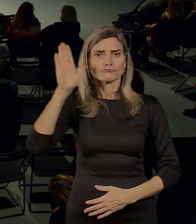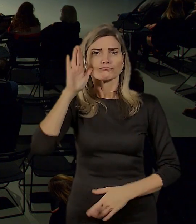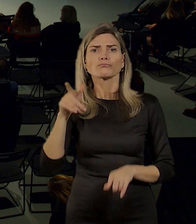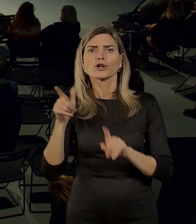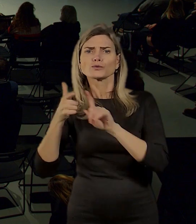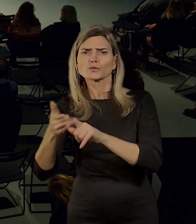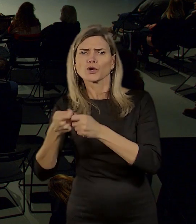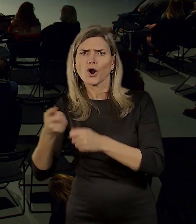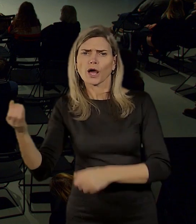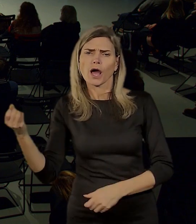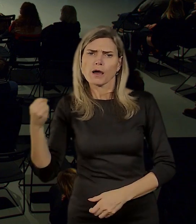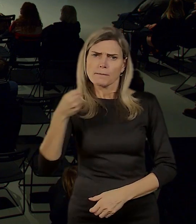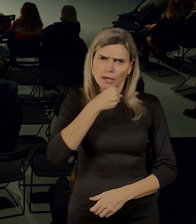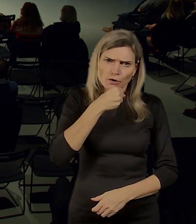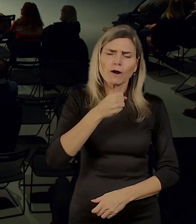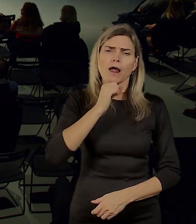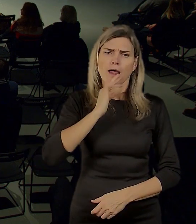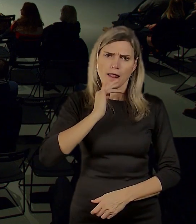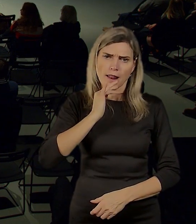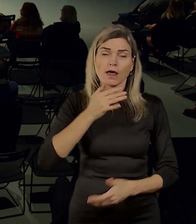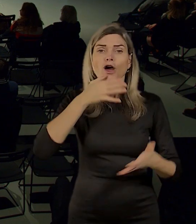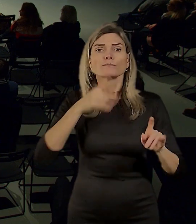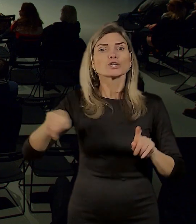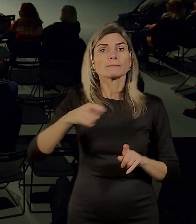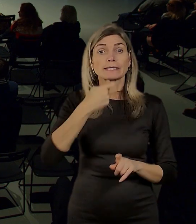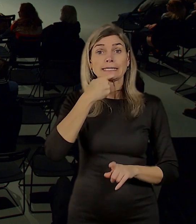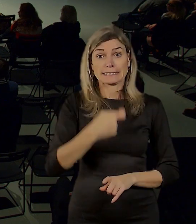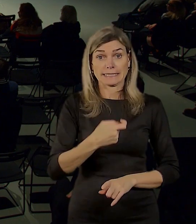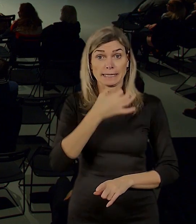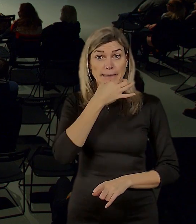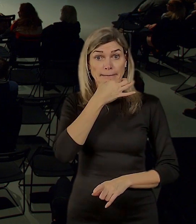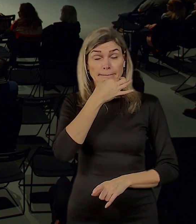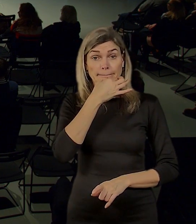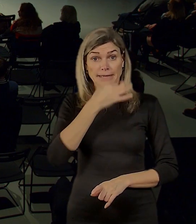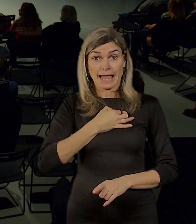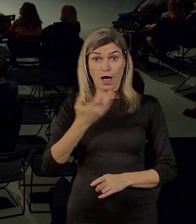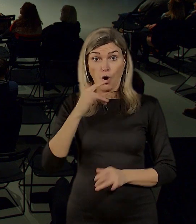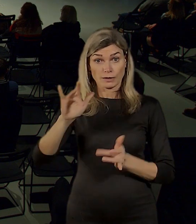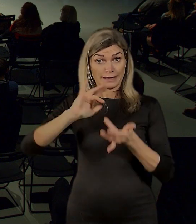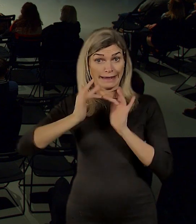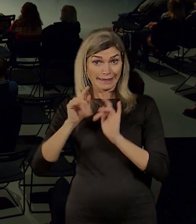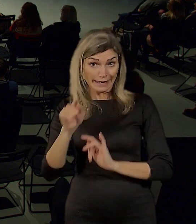the password is campujonline. You will reach me on your tablet. But that also applies here for you,